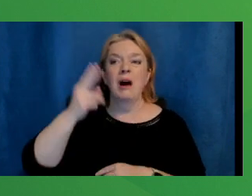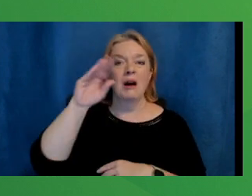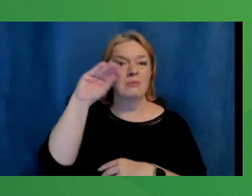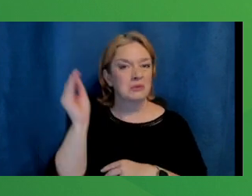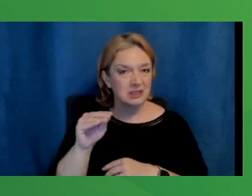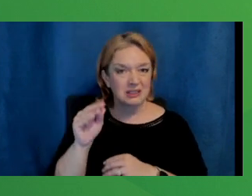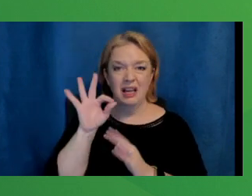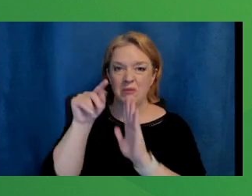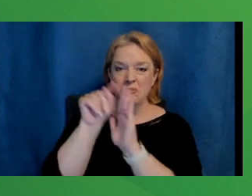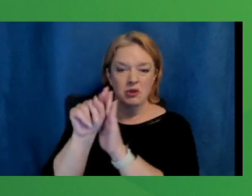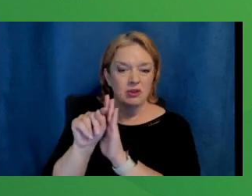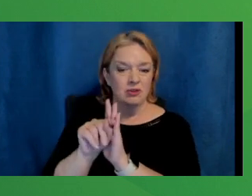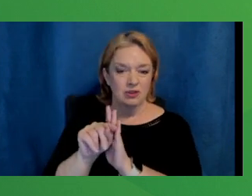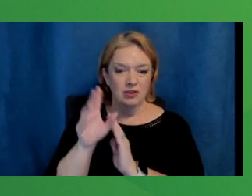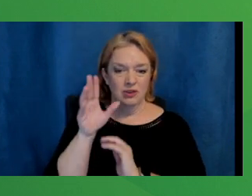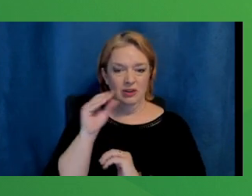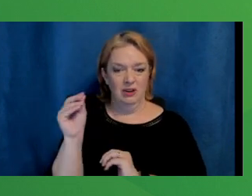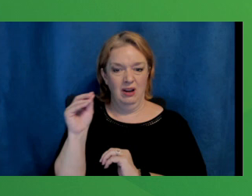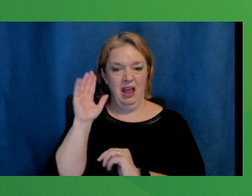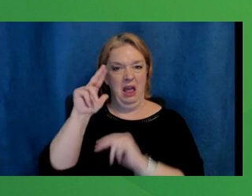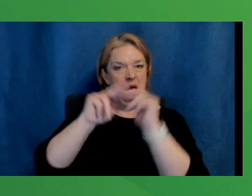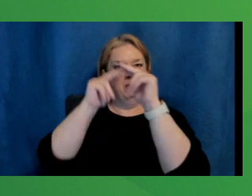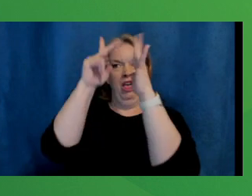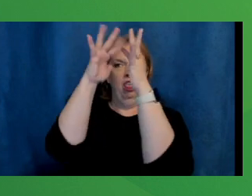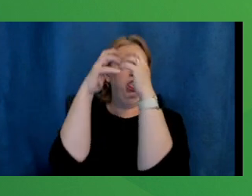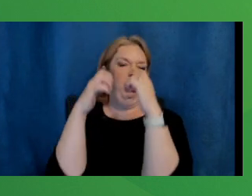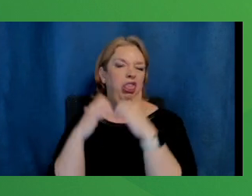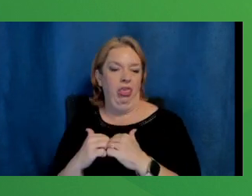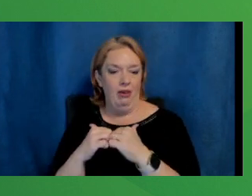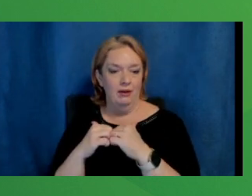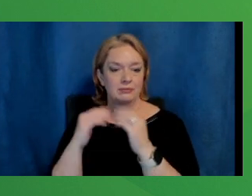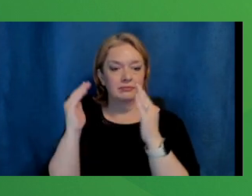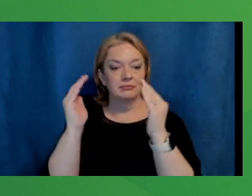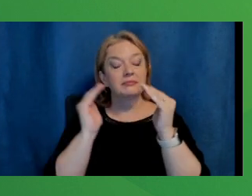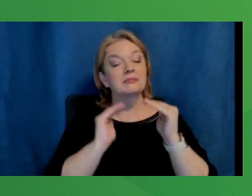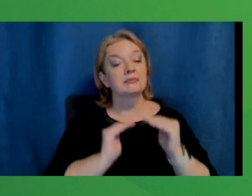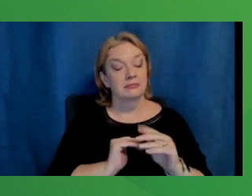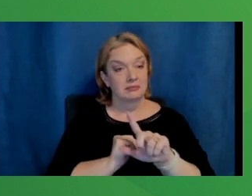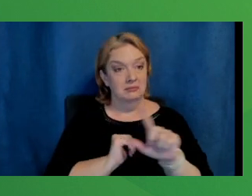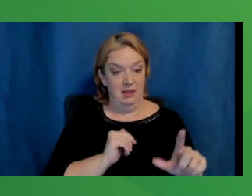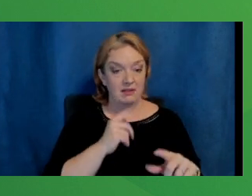you have a healthy environment, which is clean air, clean water sources, healthy trees. In an